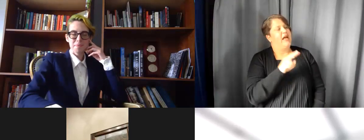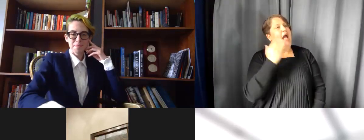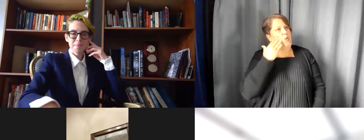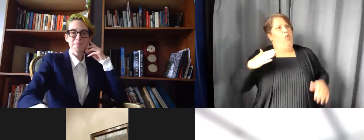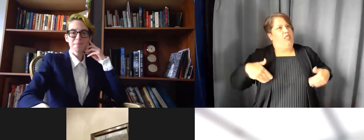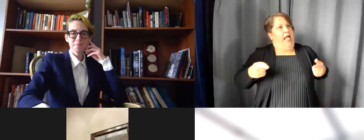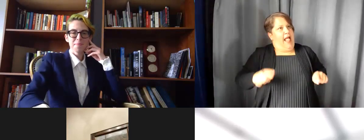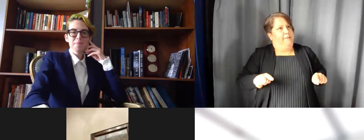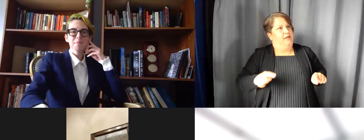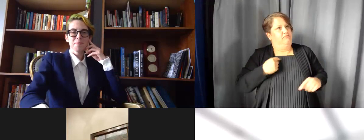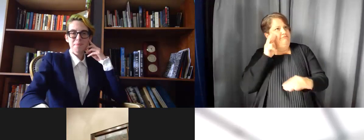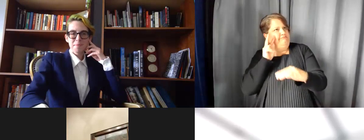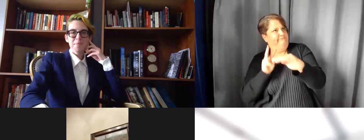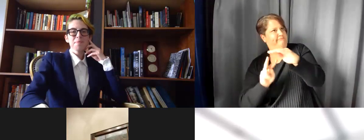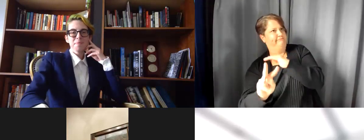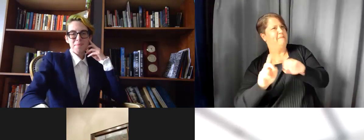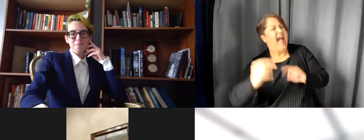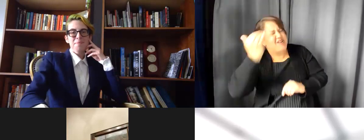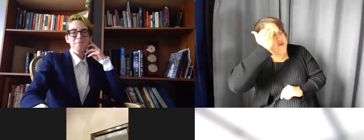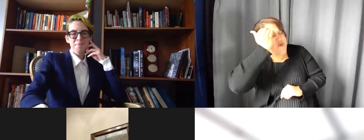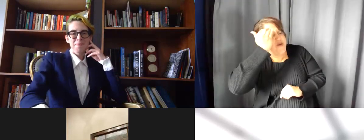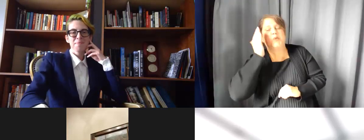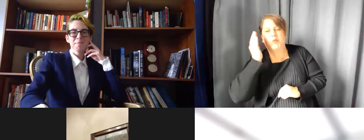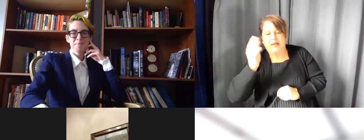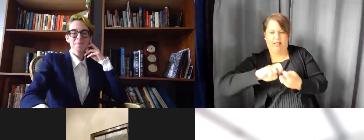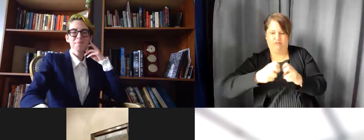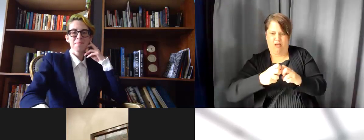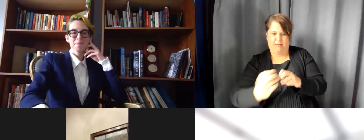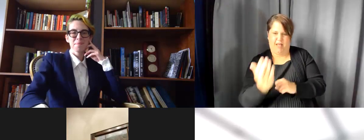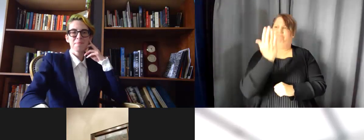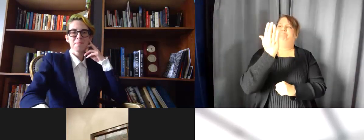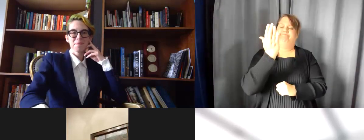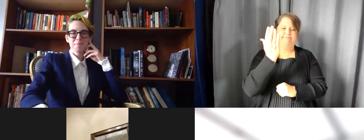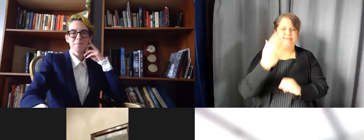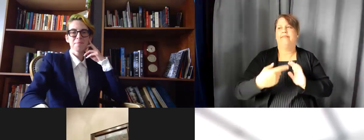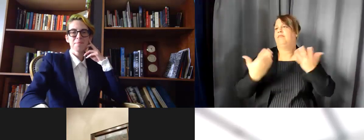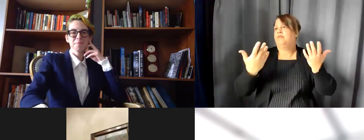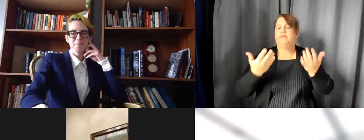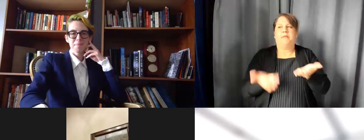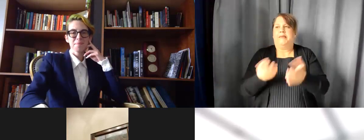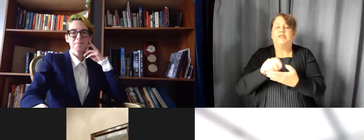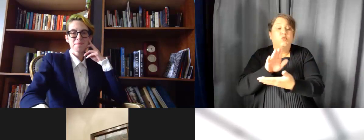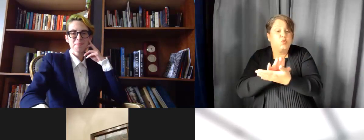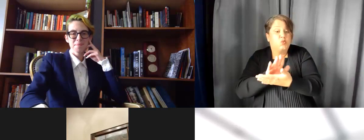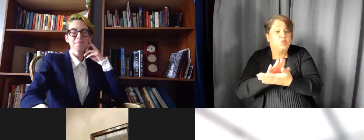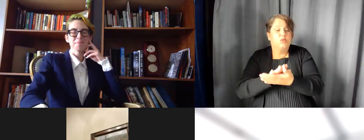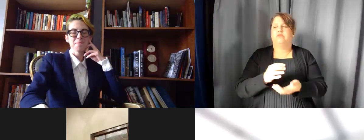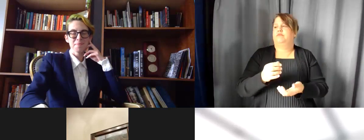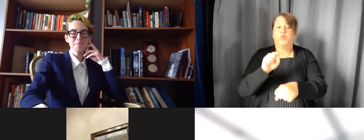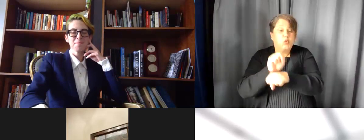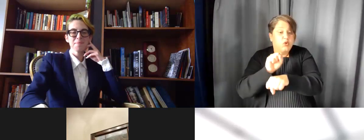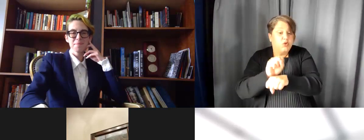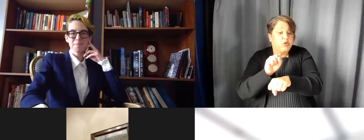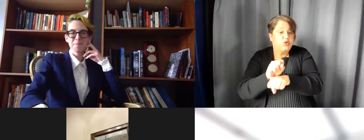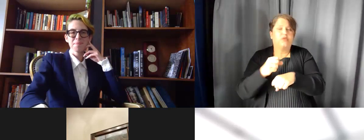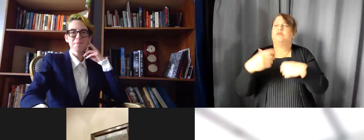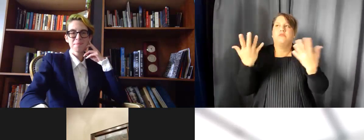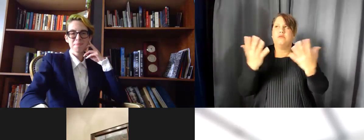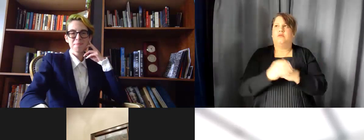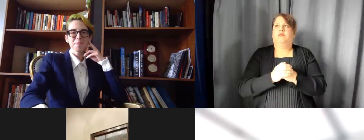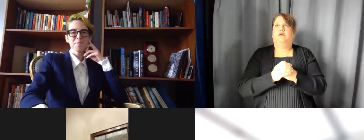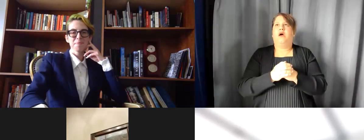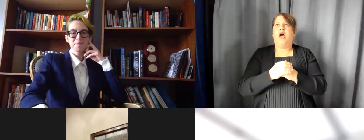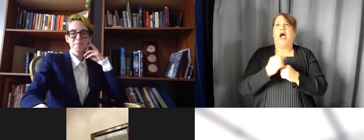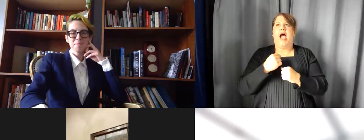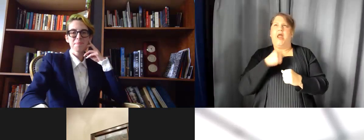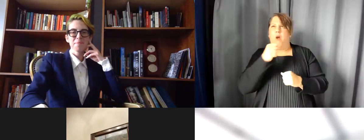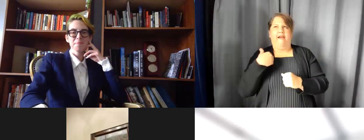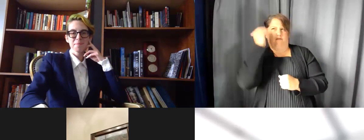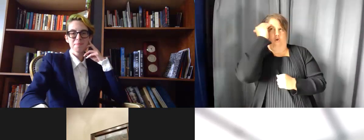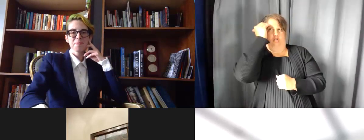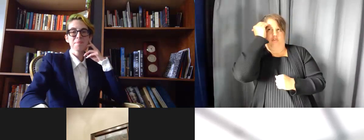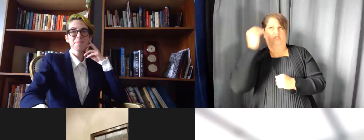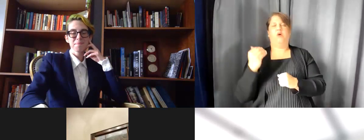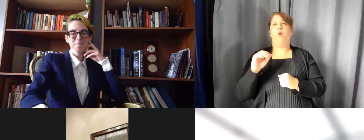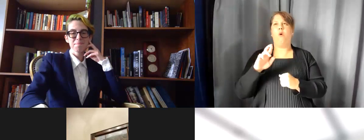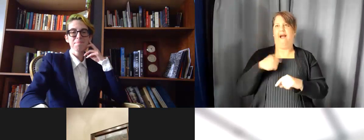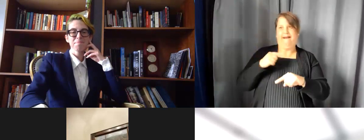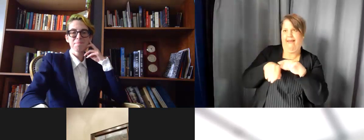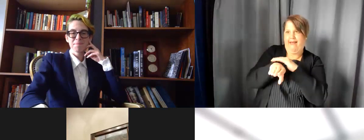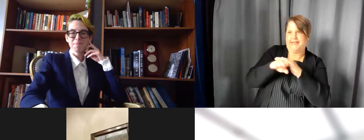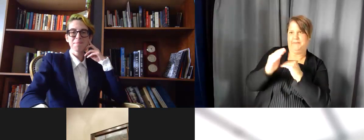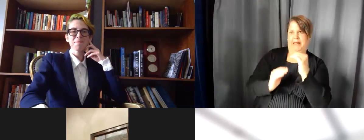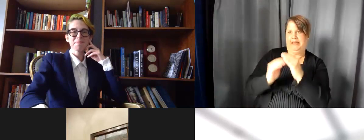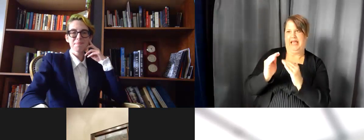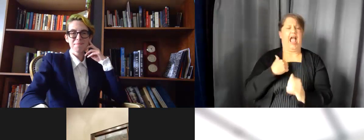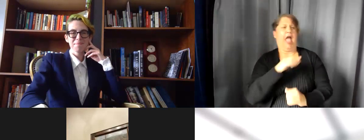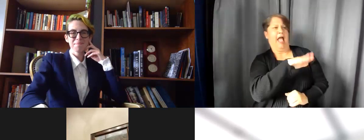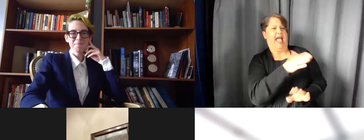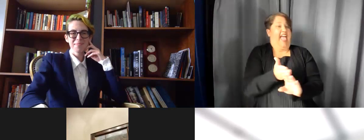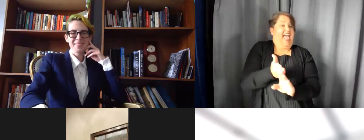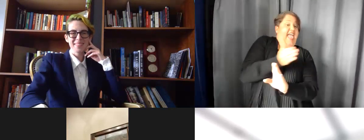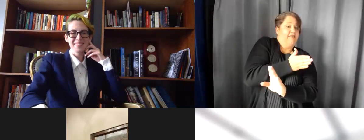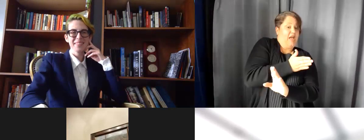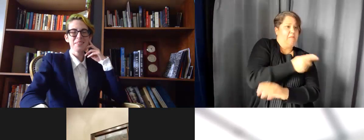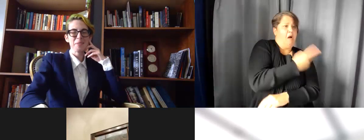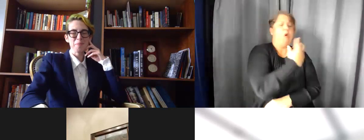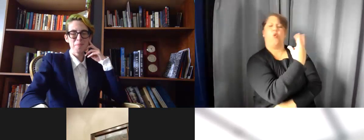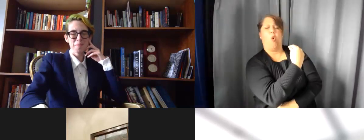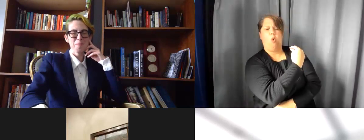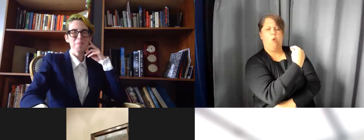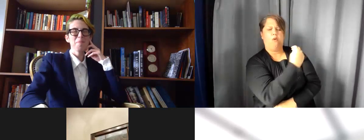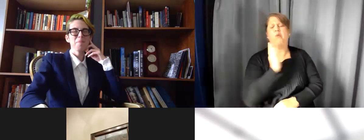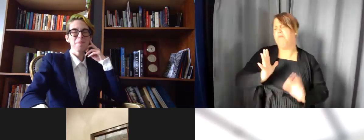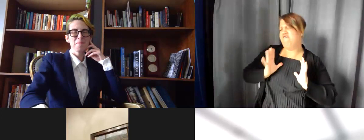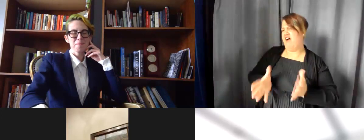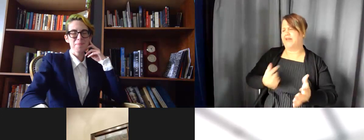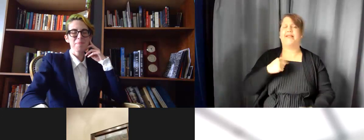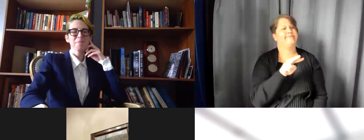Grace: there's gonna be a problem whether that be for something for school, or maybe something for work. Maybe you don't have knowledge you need, or the access that you need to the building, and they say, no, it's going to be fine. We'll know as a as a as a disabled person. I know this is not going to be fine.